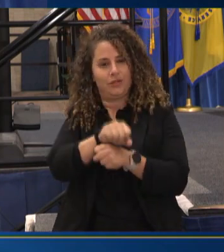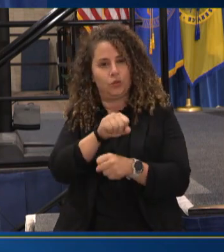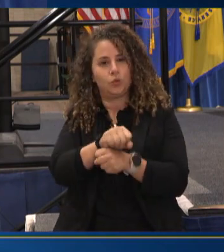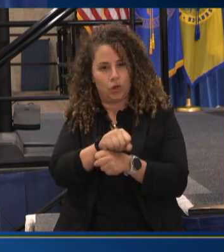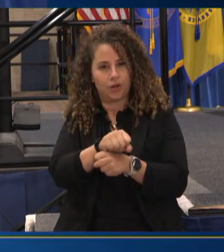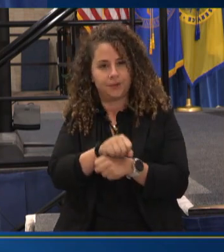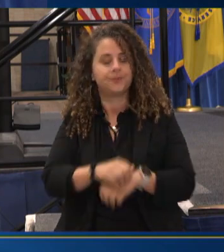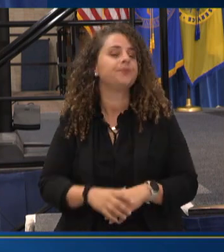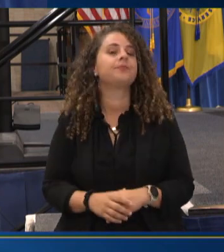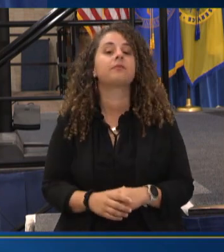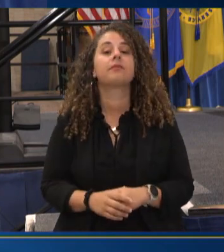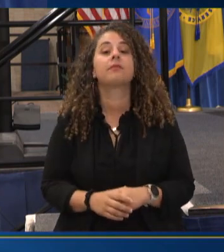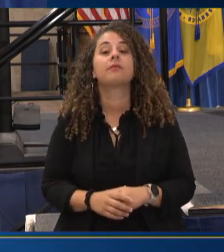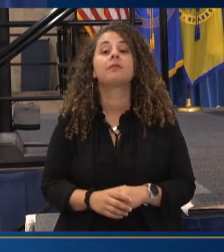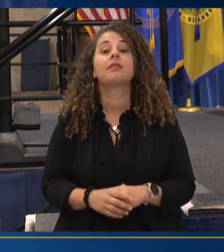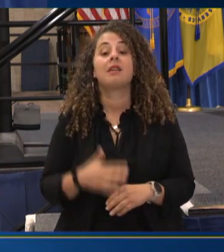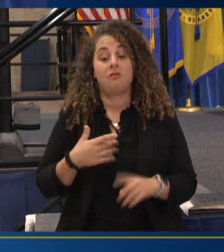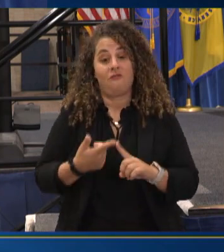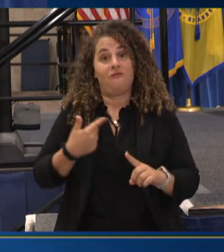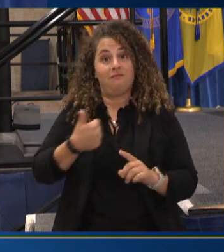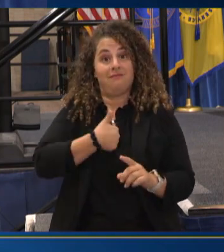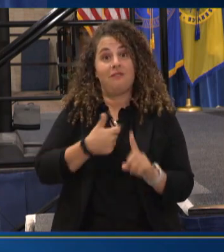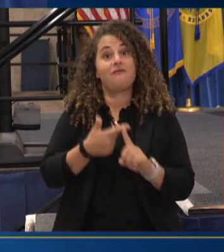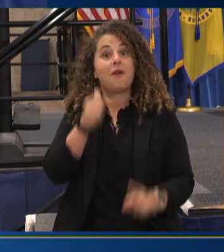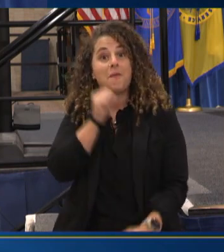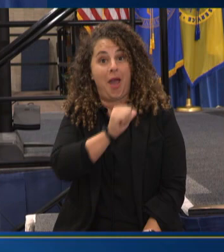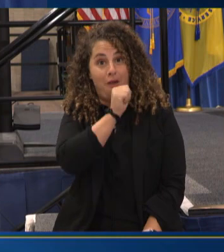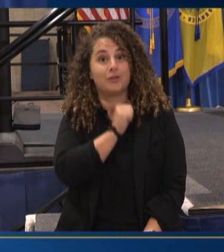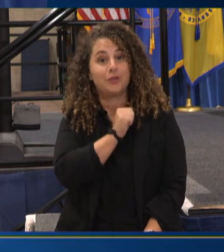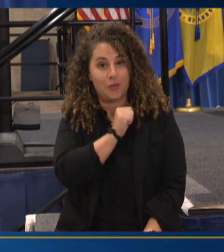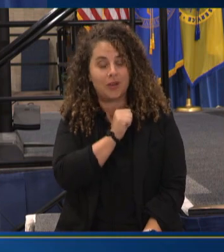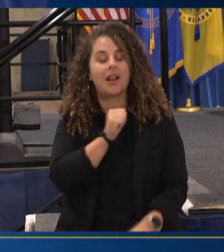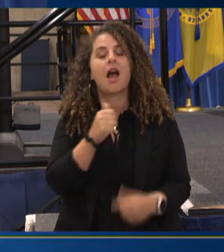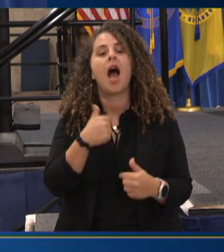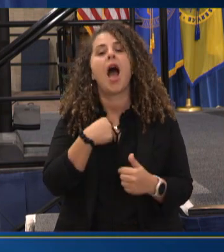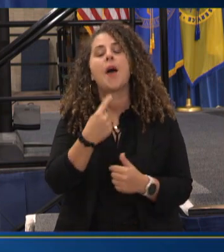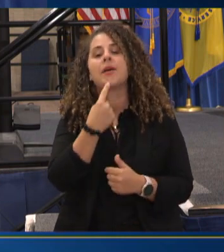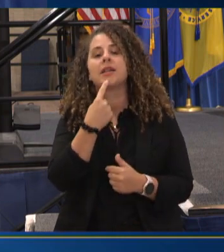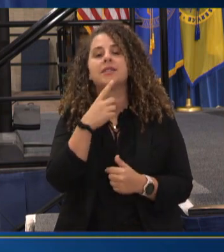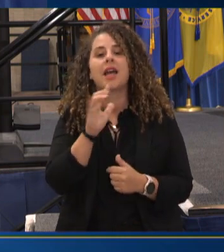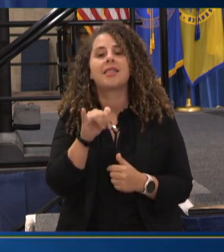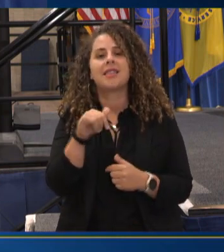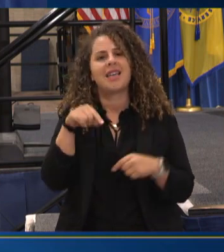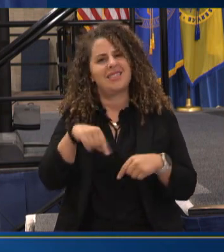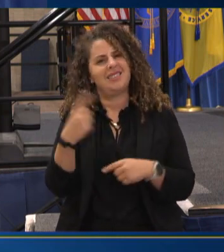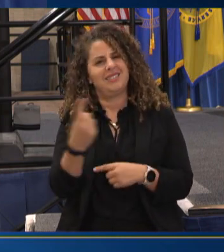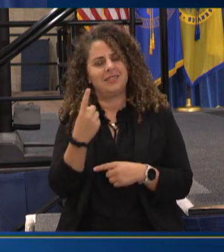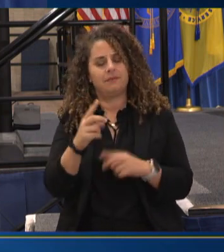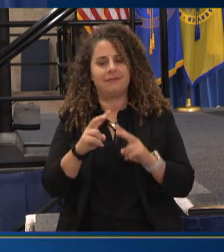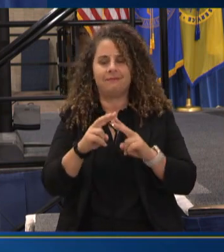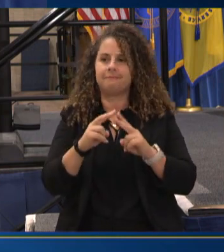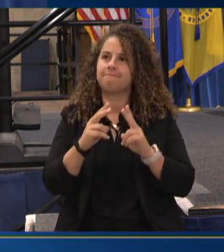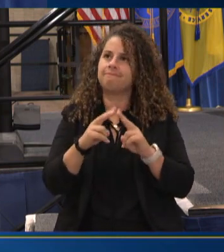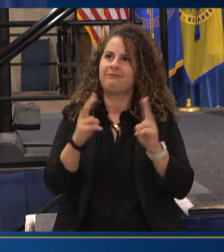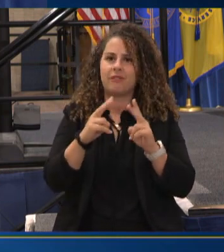As a native Arizonan, I will say that this is something that's very real and